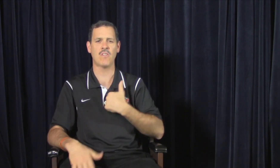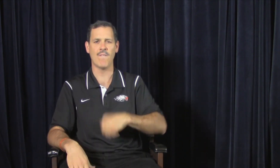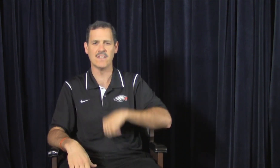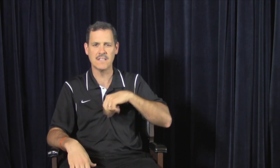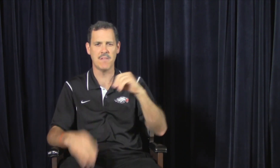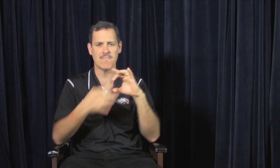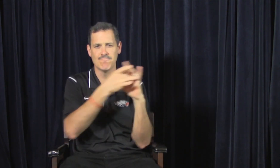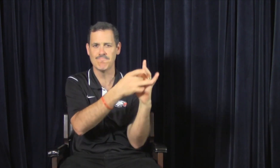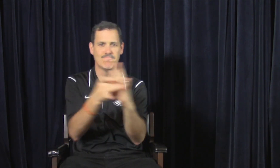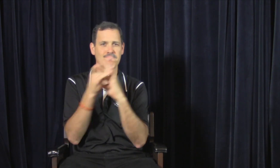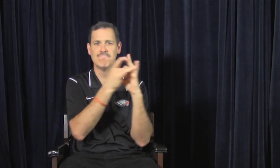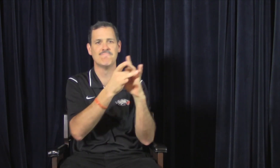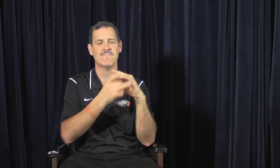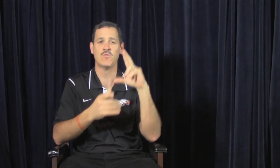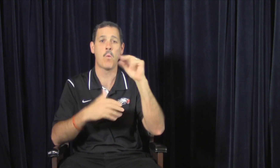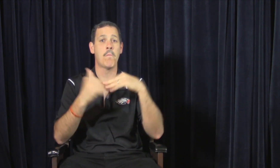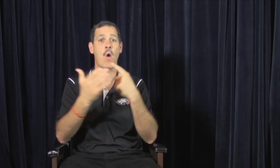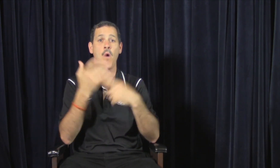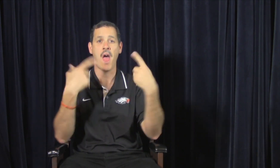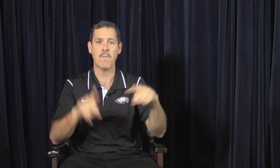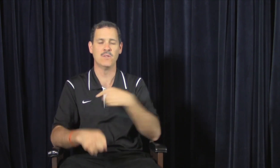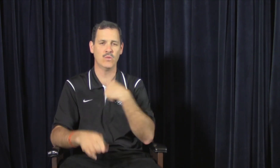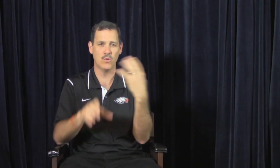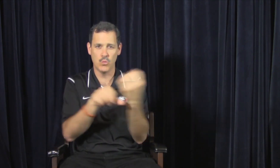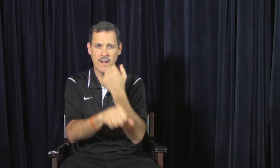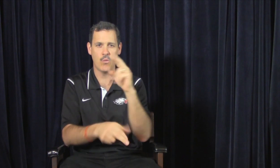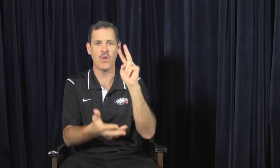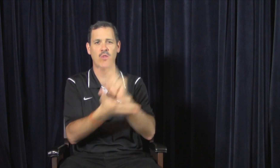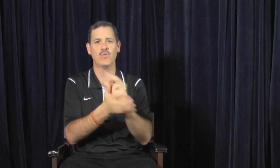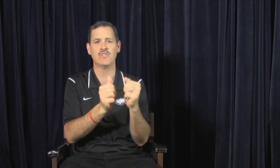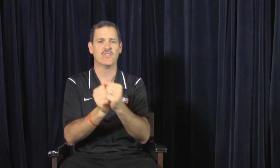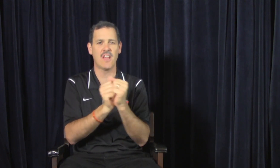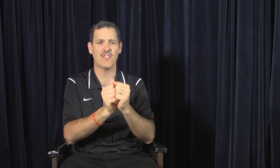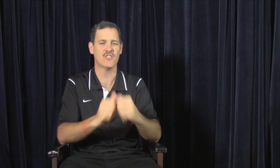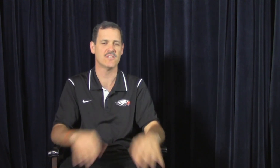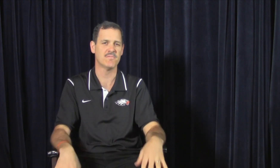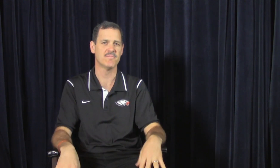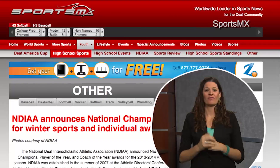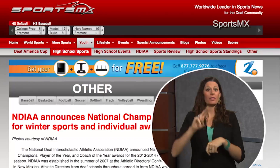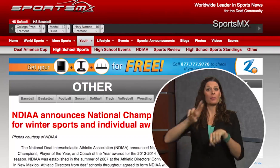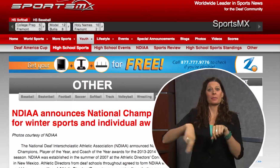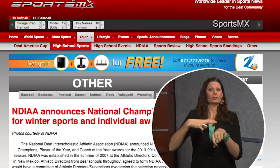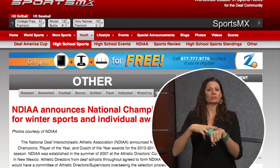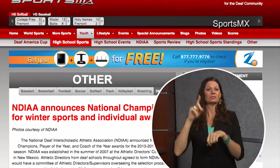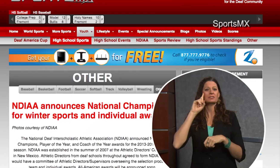ESTEEM. NO MATTER WHAT HAPPENS WE WIN TOGETHER AND WE LOSE TOGETHER.